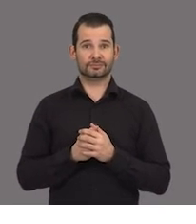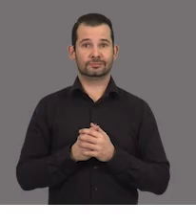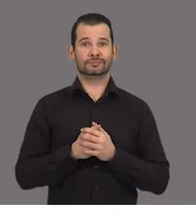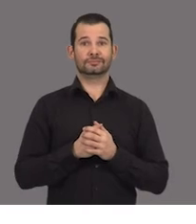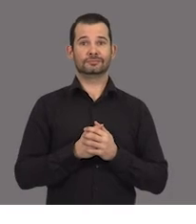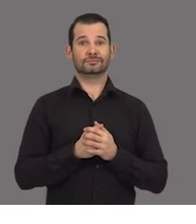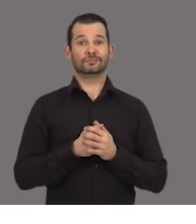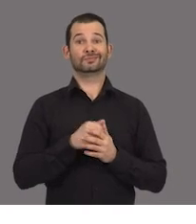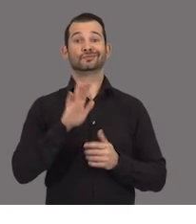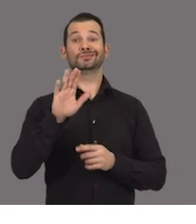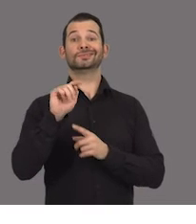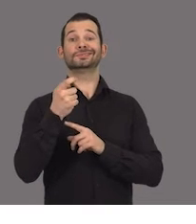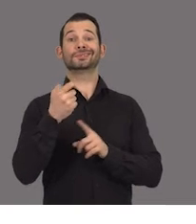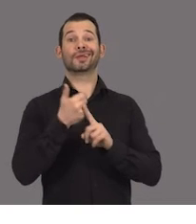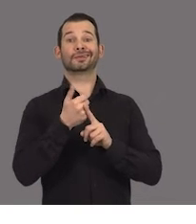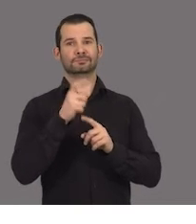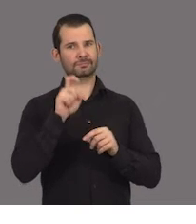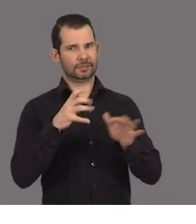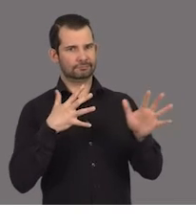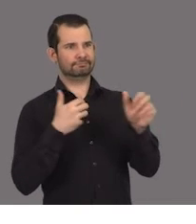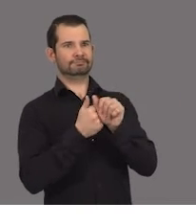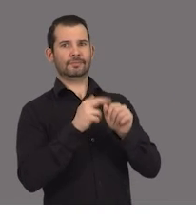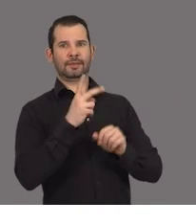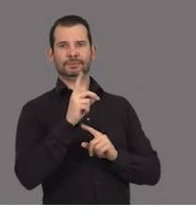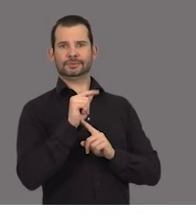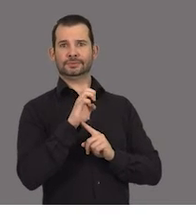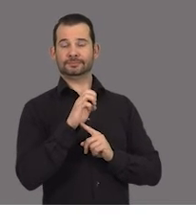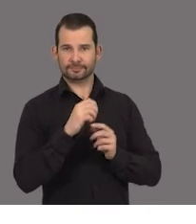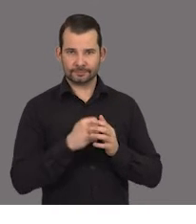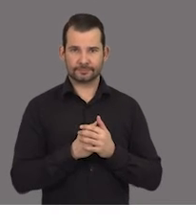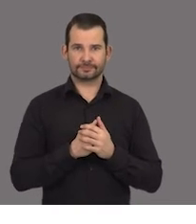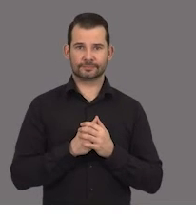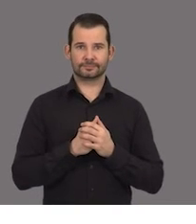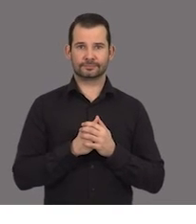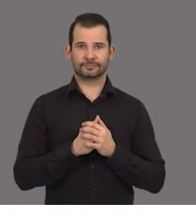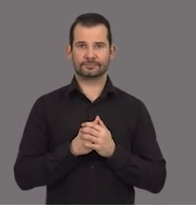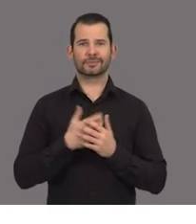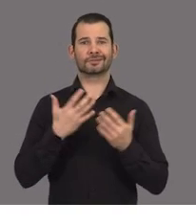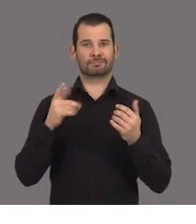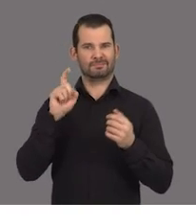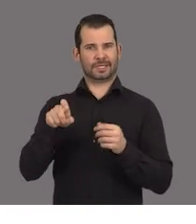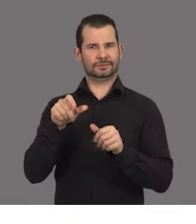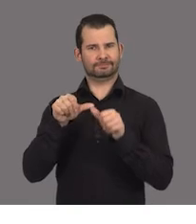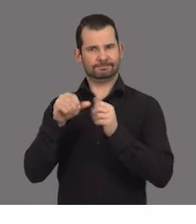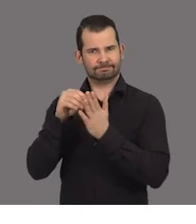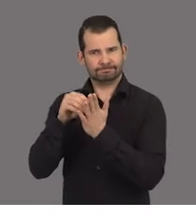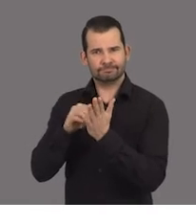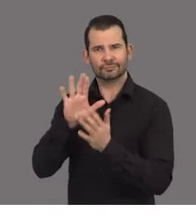Your taxes must be up to date; and You must keep your receipts or records from your dental